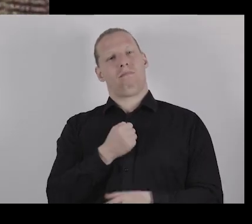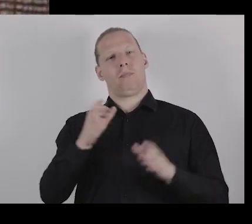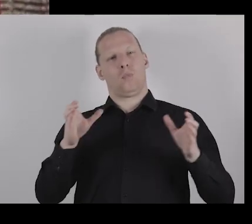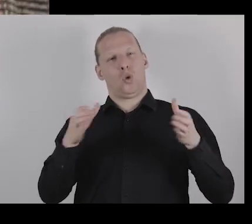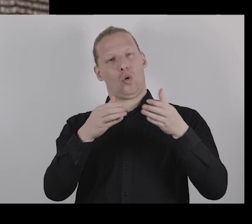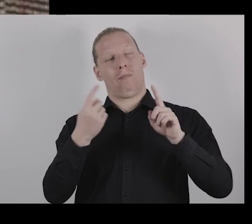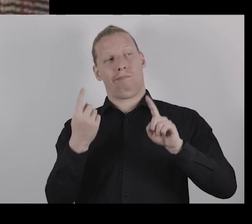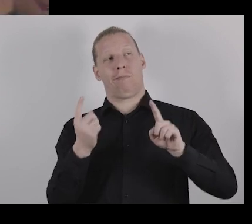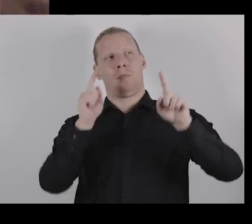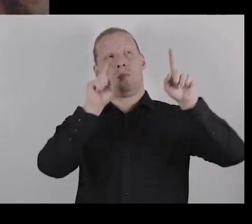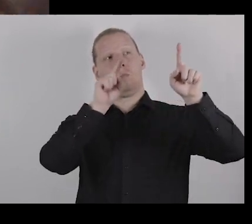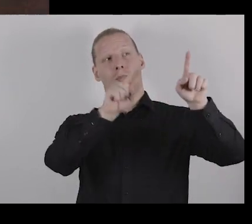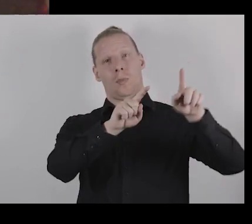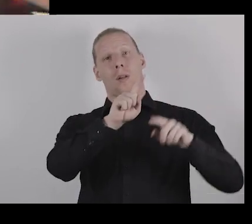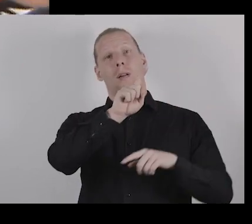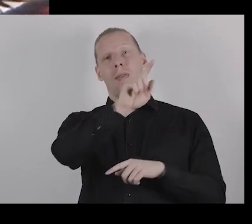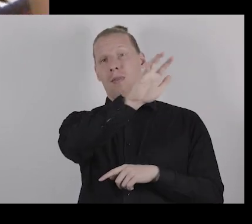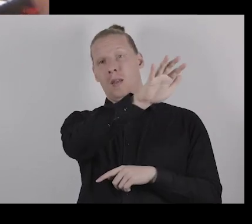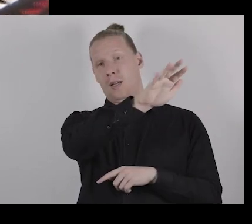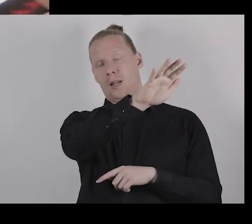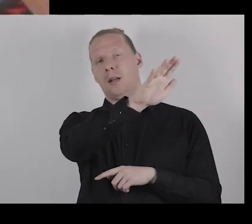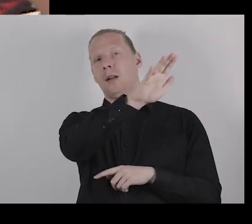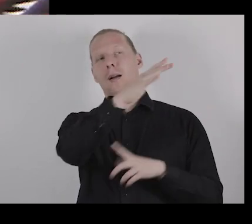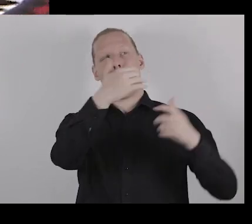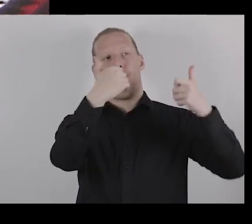Te Rōpū Manutaki attended that competition...